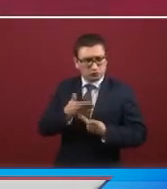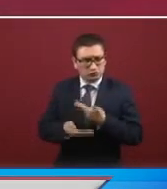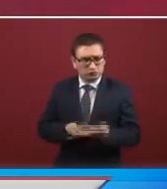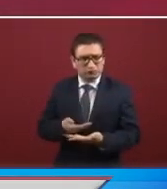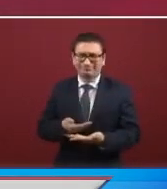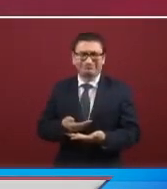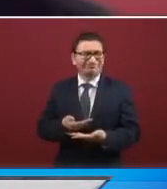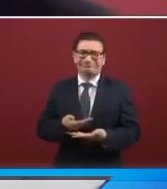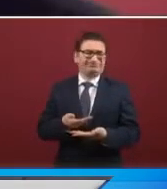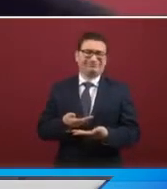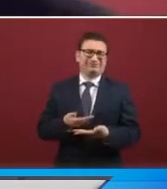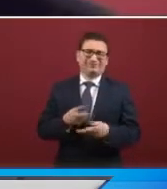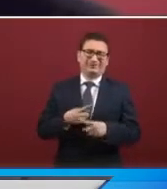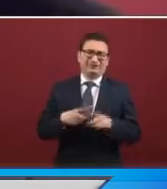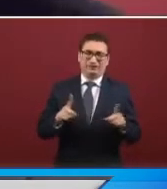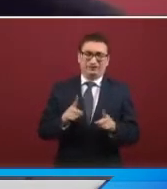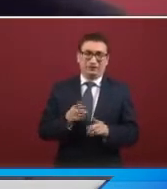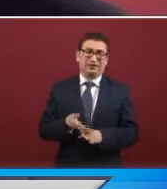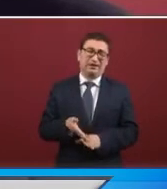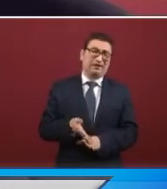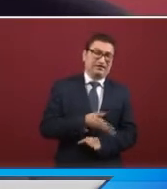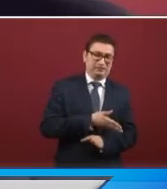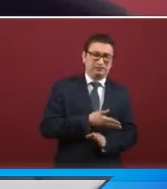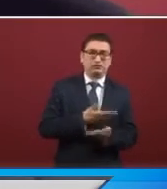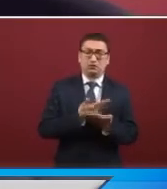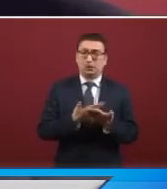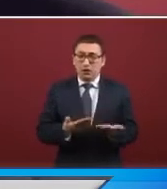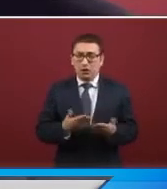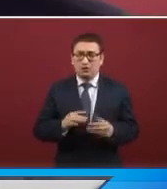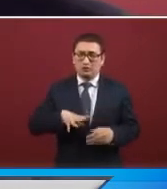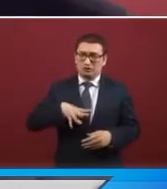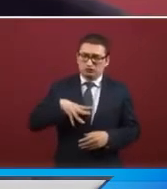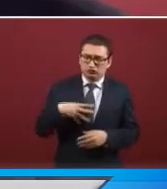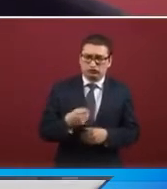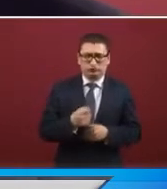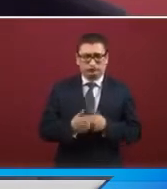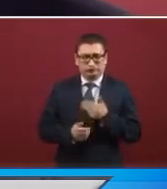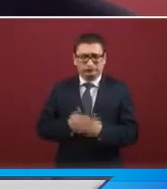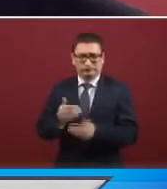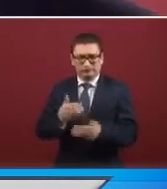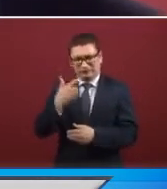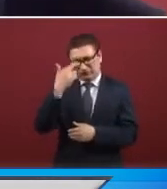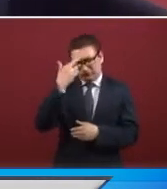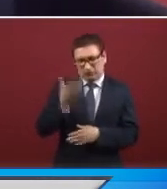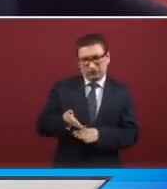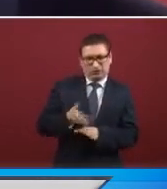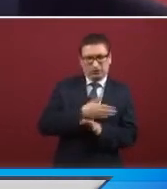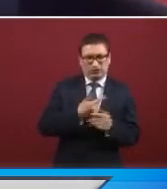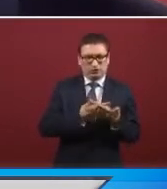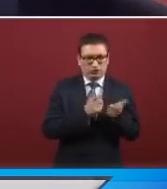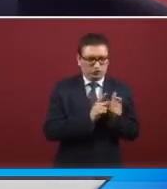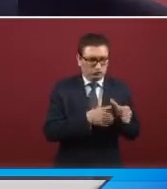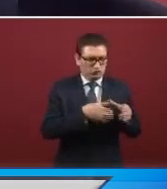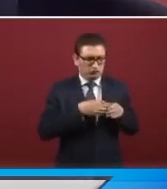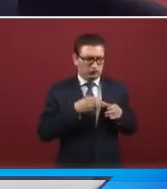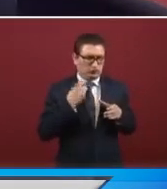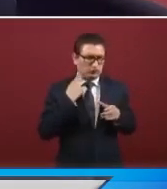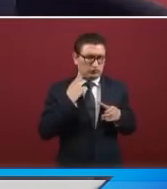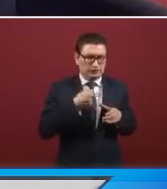and progress with the indication that all these supports are delivered directly in order to avoid corruption Ten thousand strategic sites are being defined